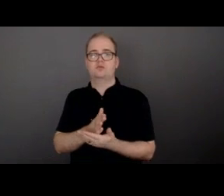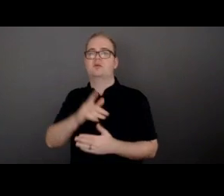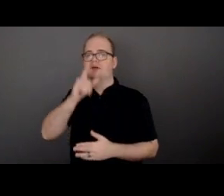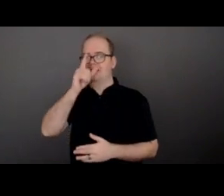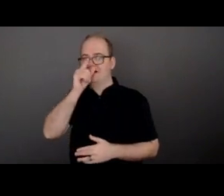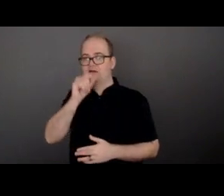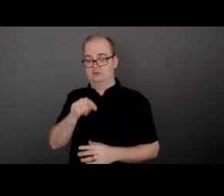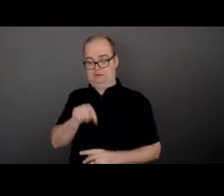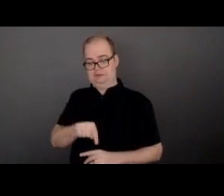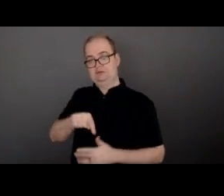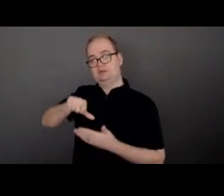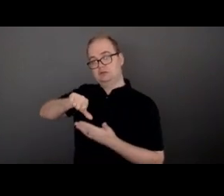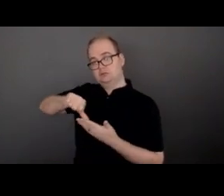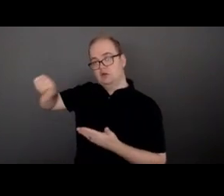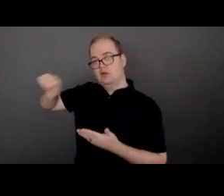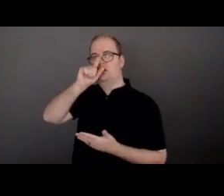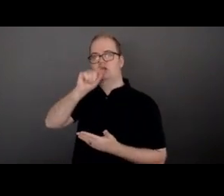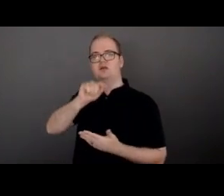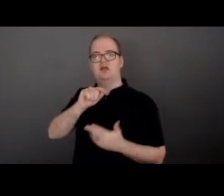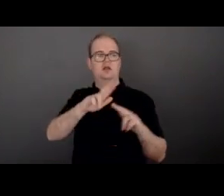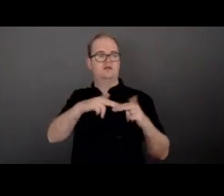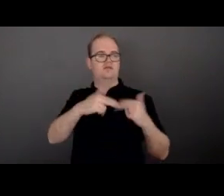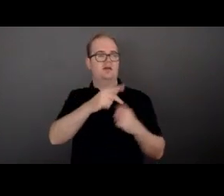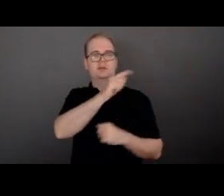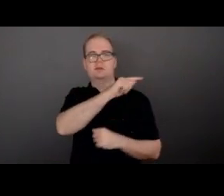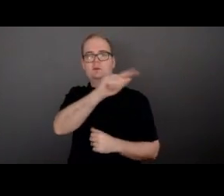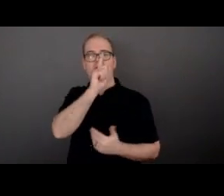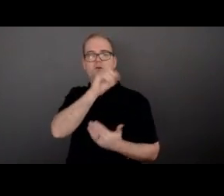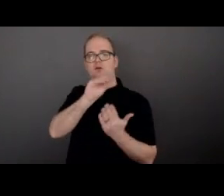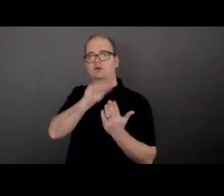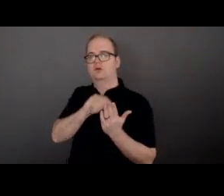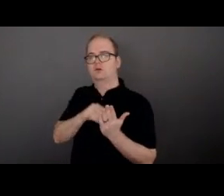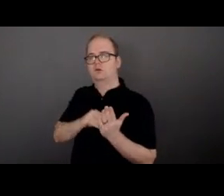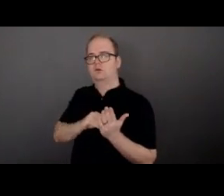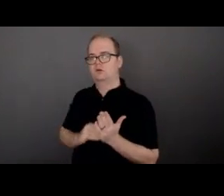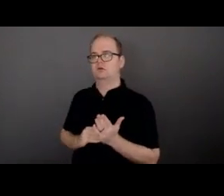persons but, yeah, it depends on whether or not there is a relevant relationship there.